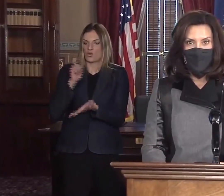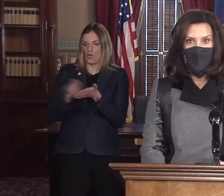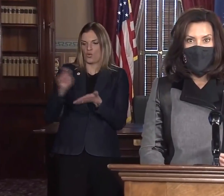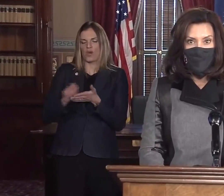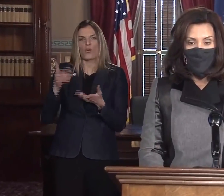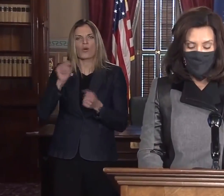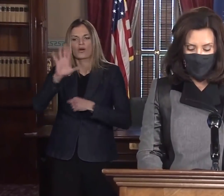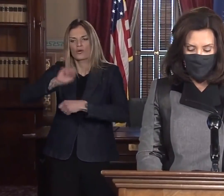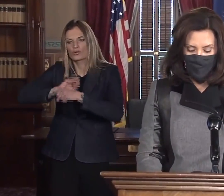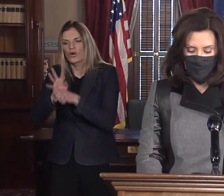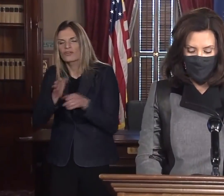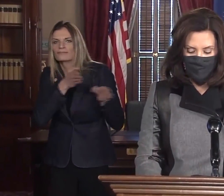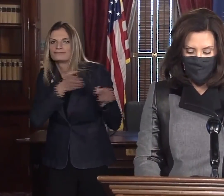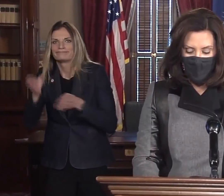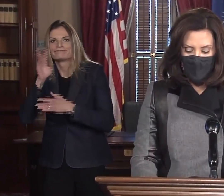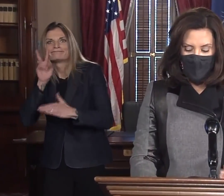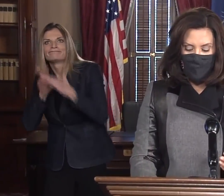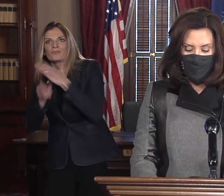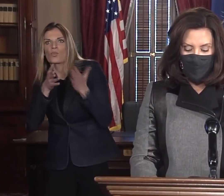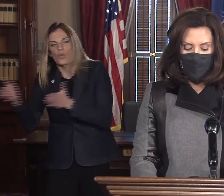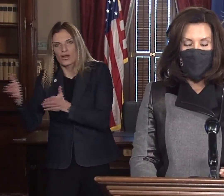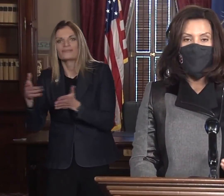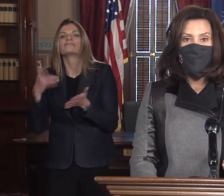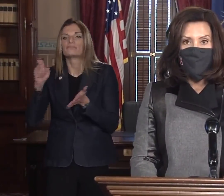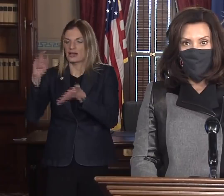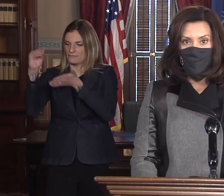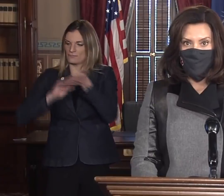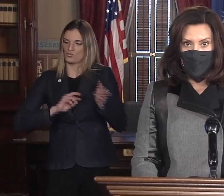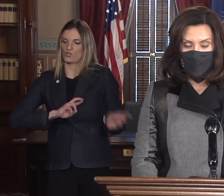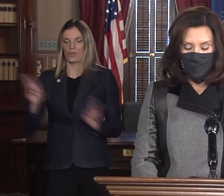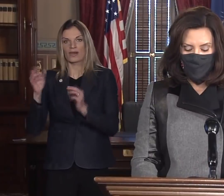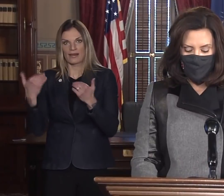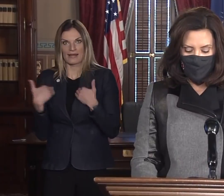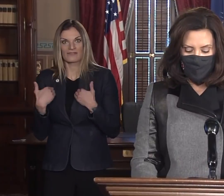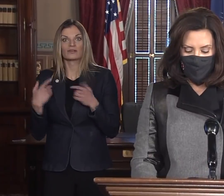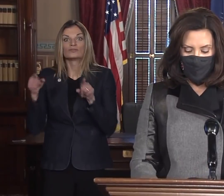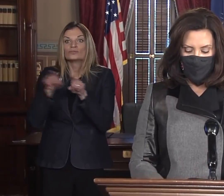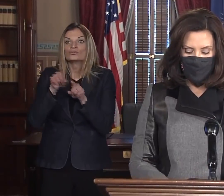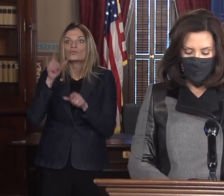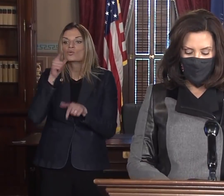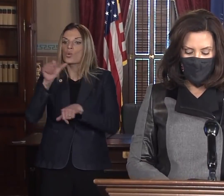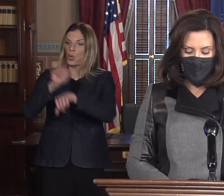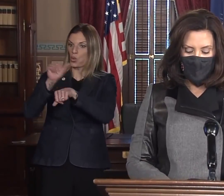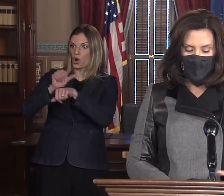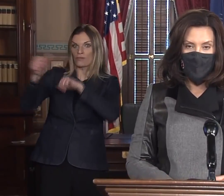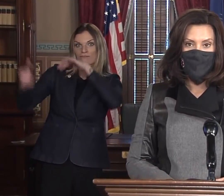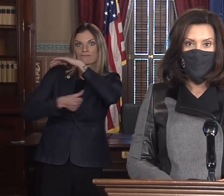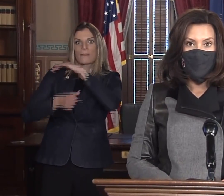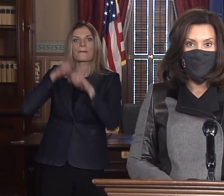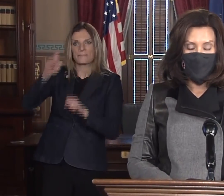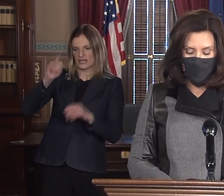BUSINESSES THAT RESUME IN PERSON WORK MUST HAVE A WRITTEN COVID-19 PREPAREDNESS AND RESPONSE PLAN.